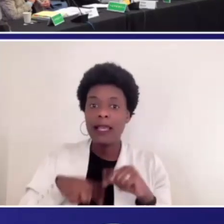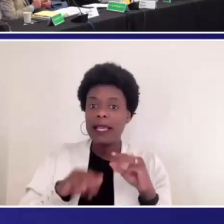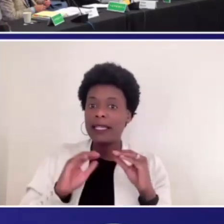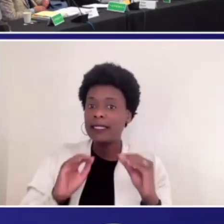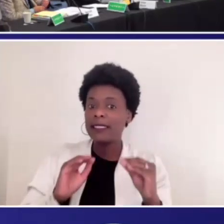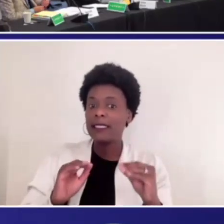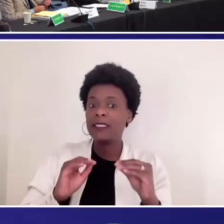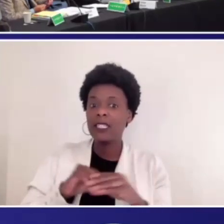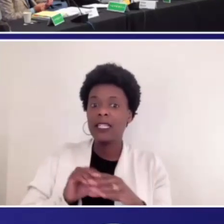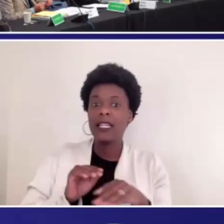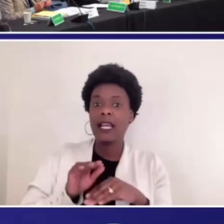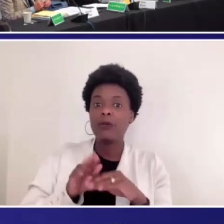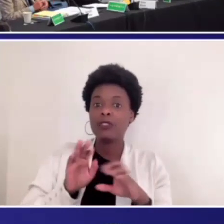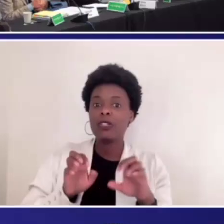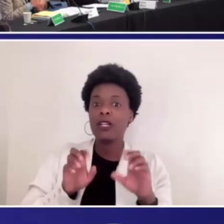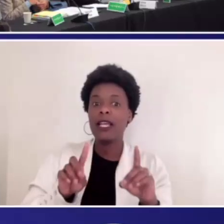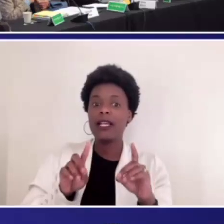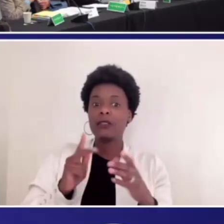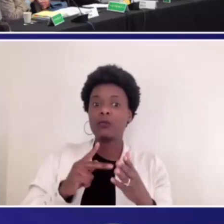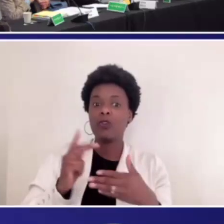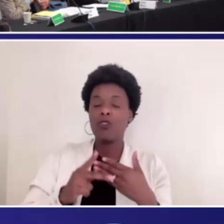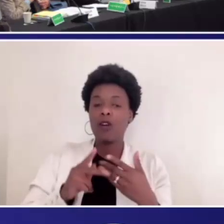counselor ed program unless I had my license, license, an LPC.